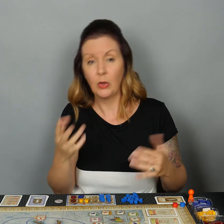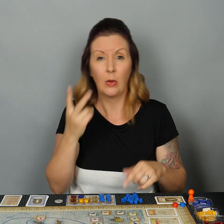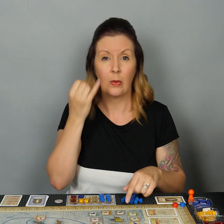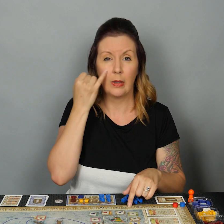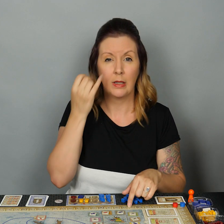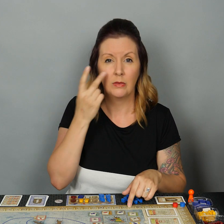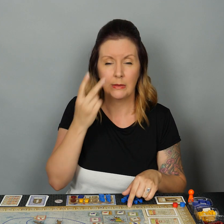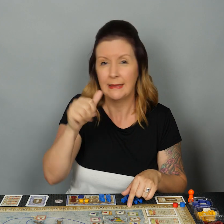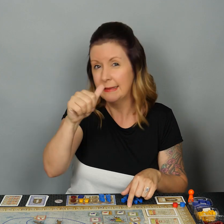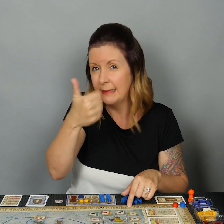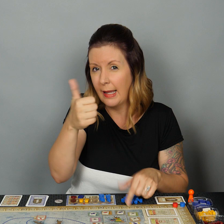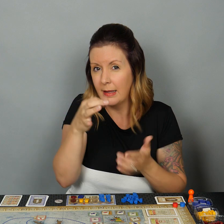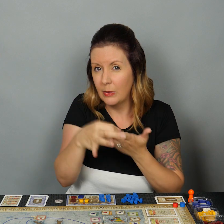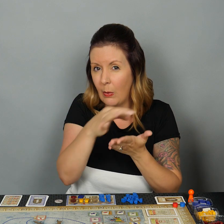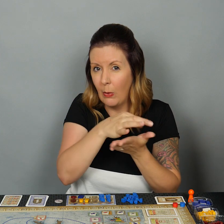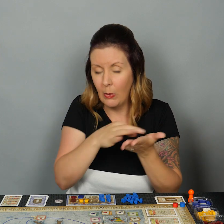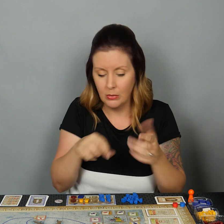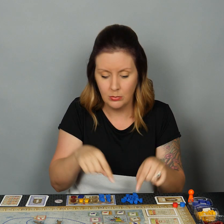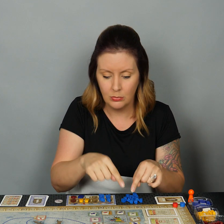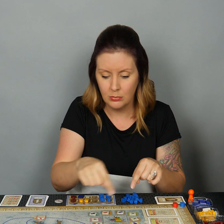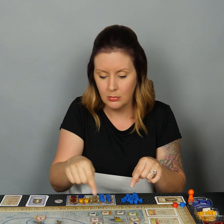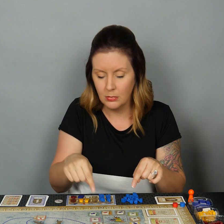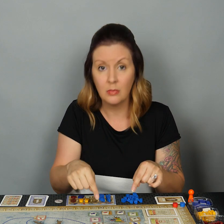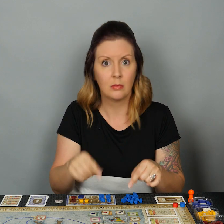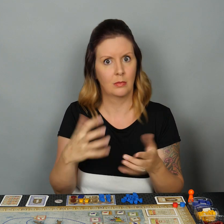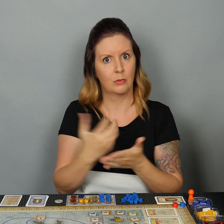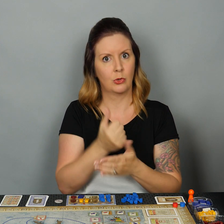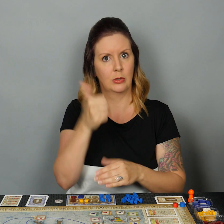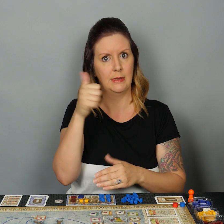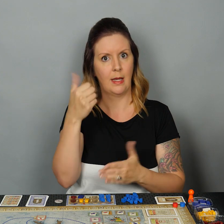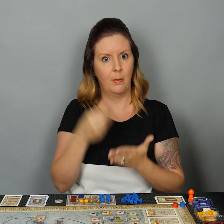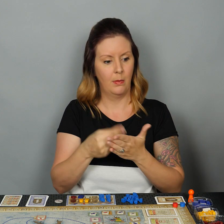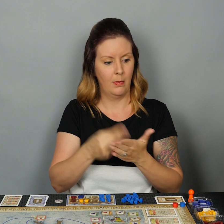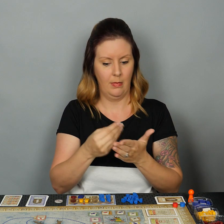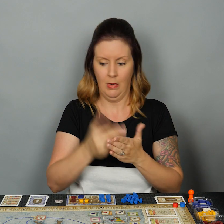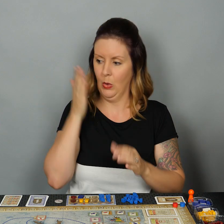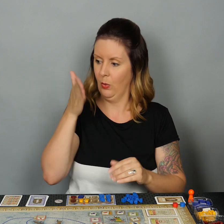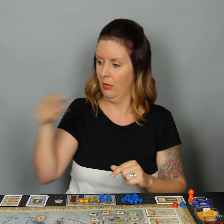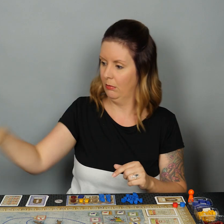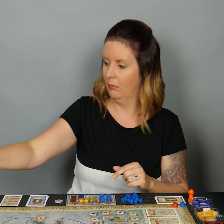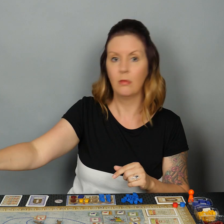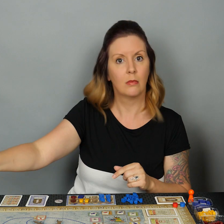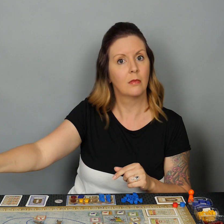So if you see 10 coins, you would get 10 money.